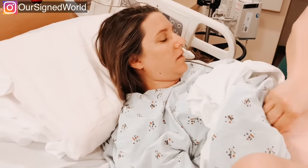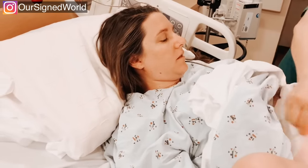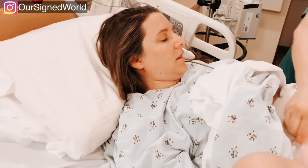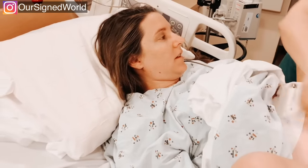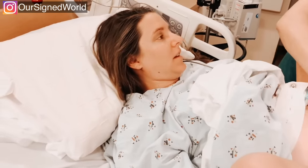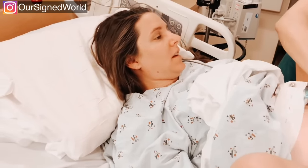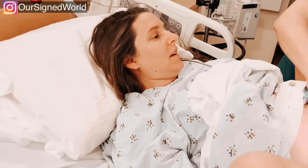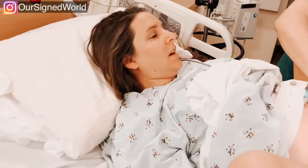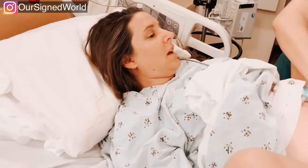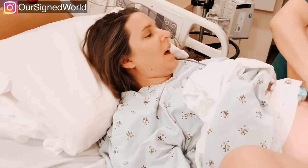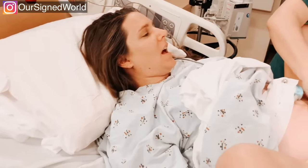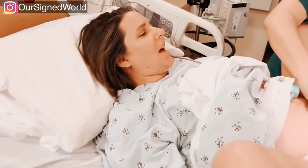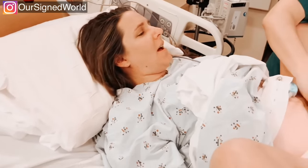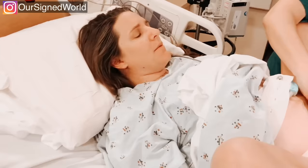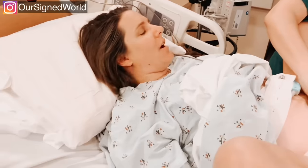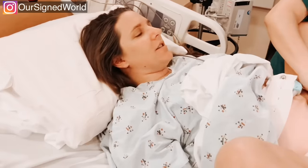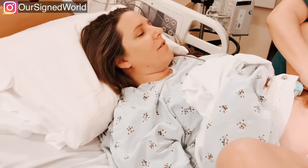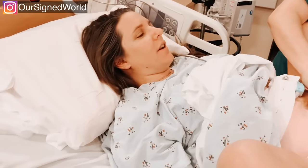Midwife: Are you feeling the contractions coming?